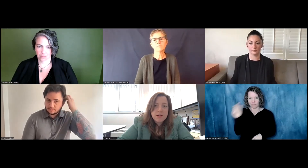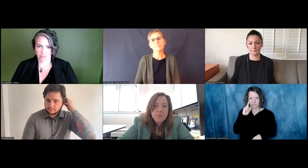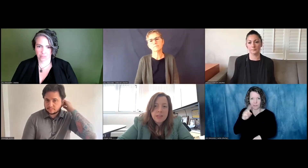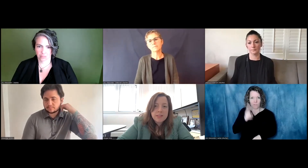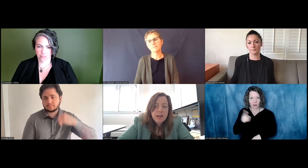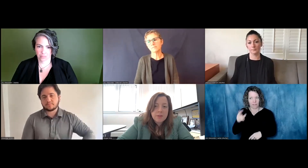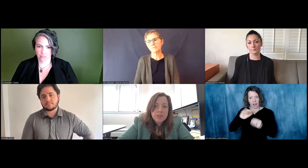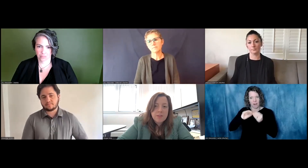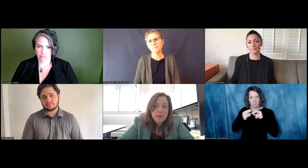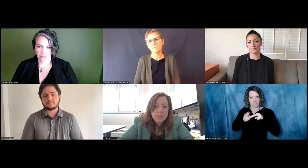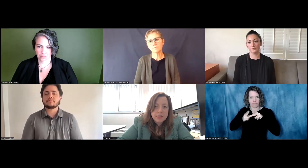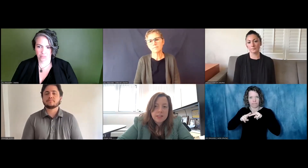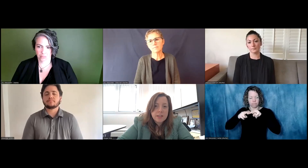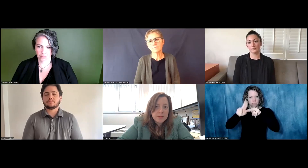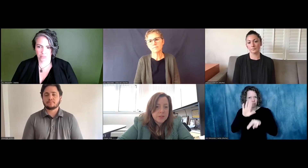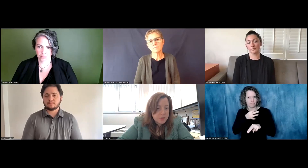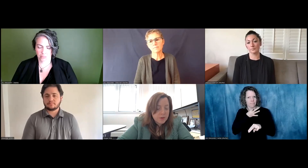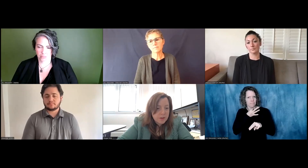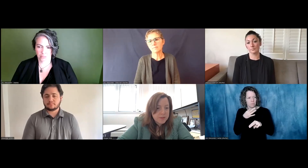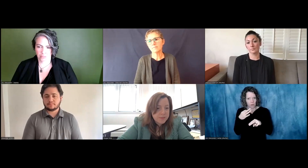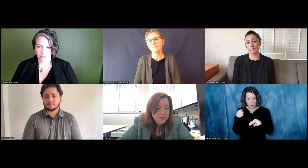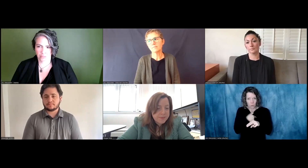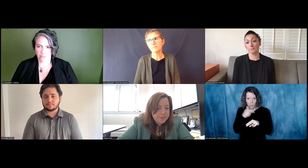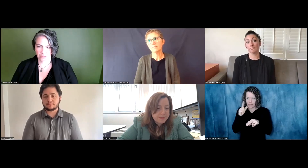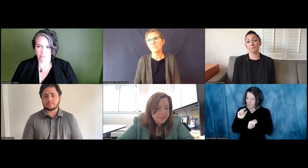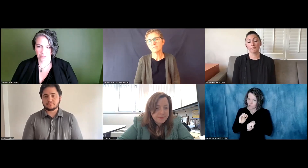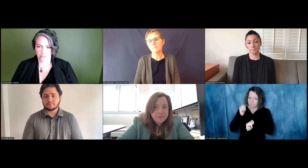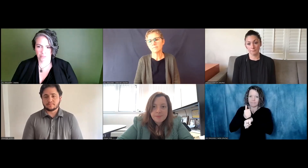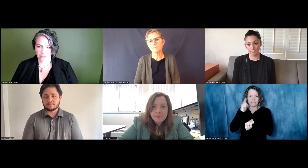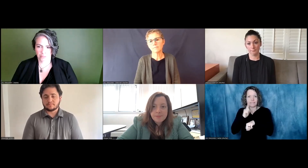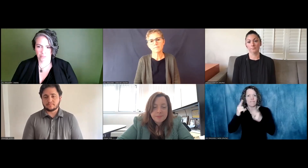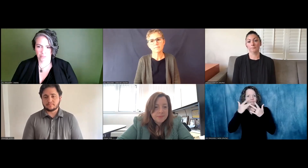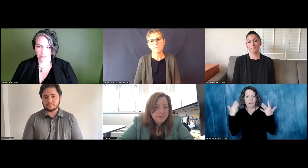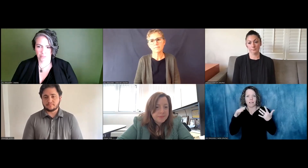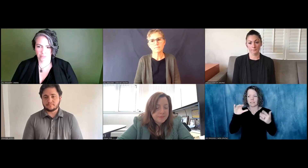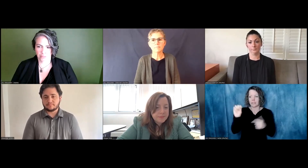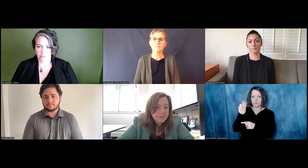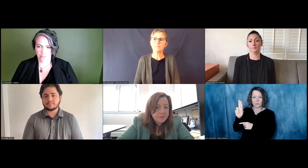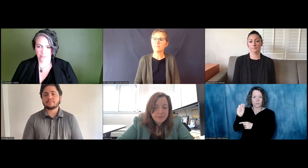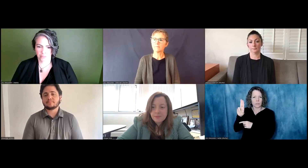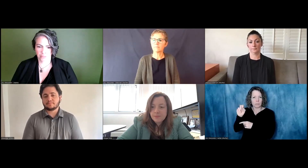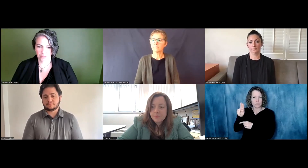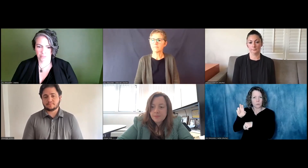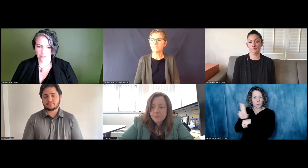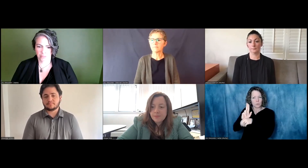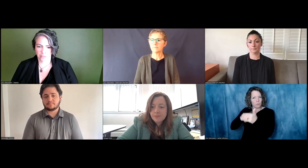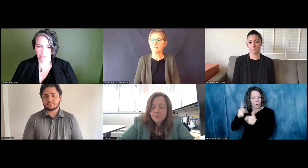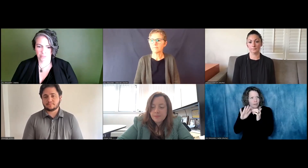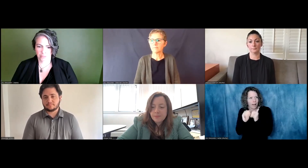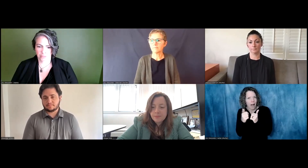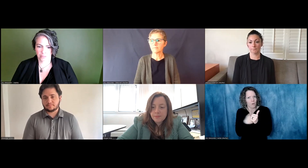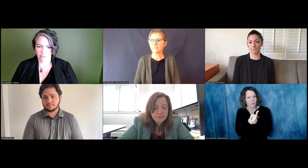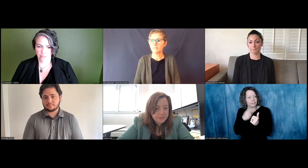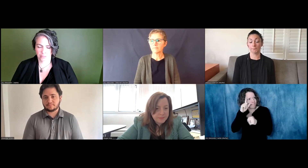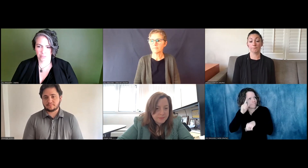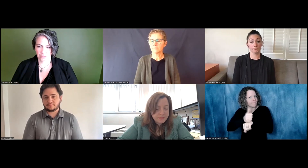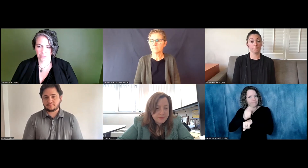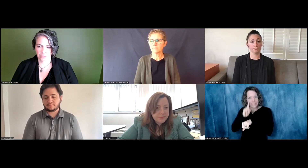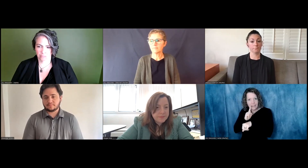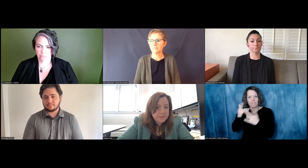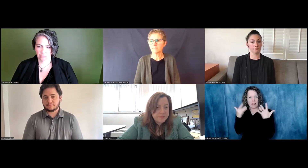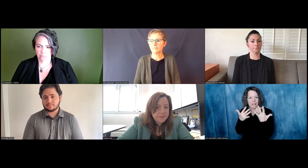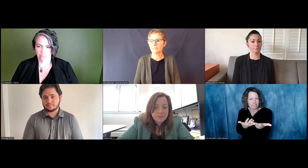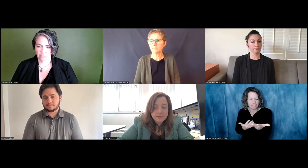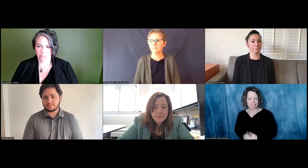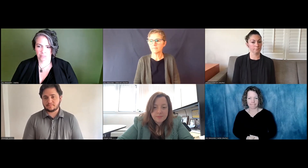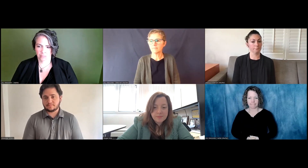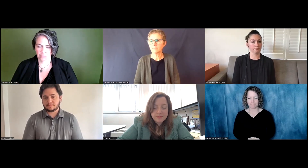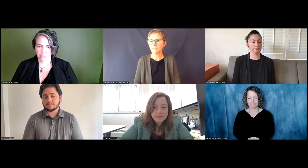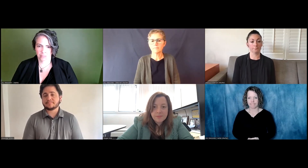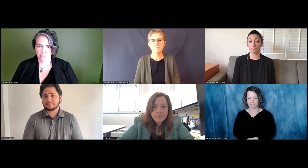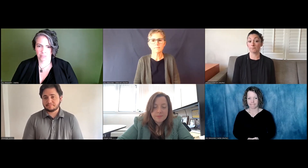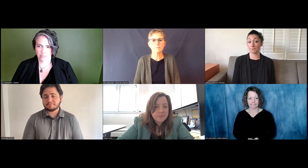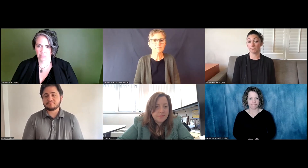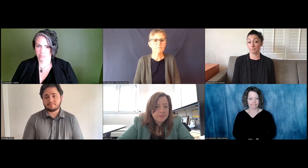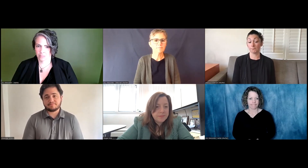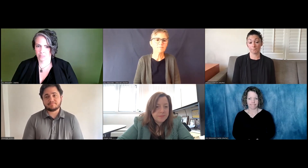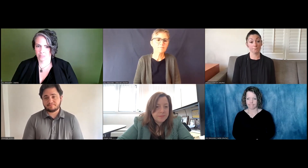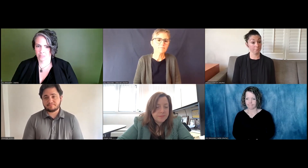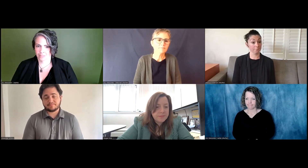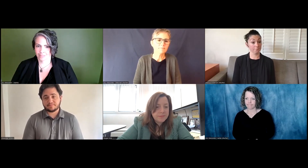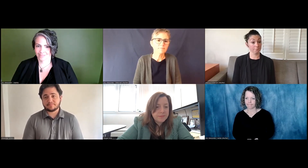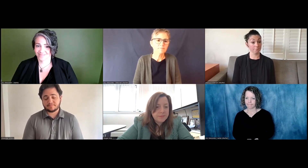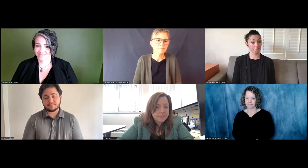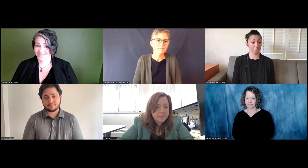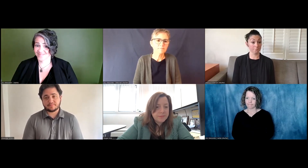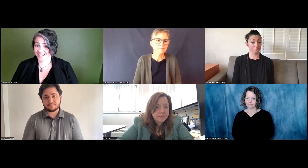can we establish deaf-friendly substance programs?